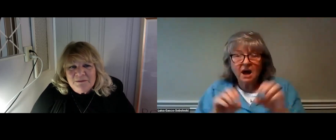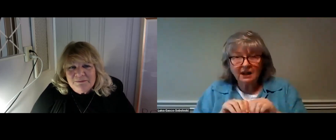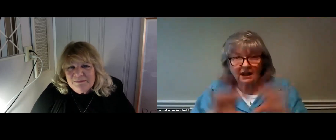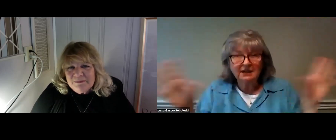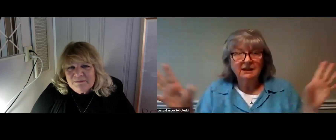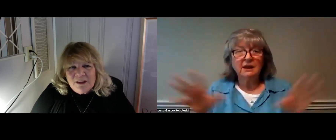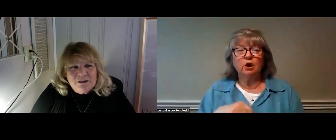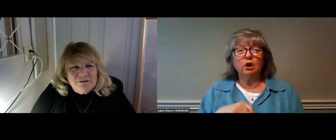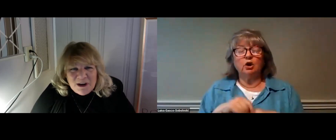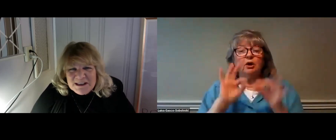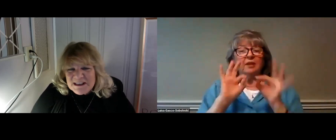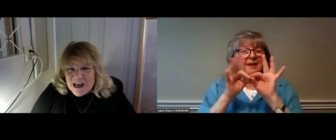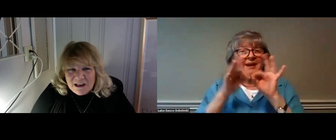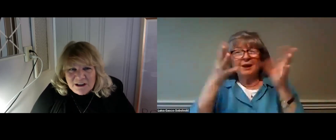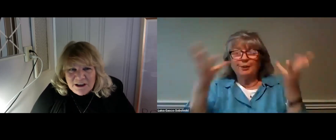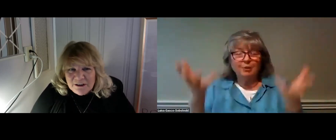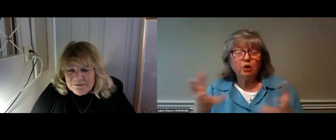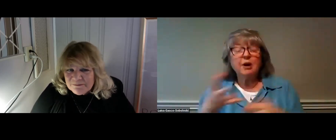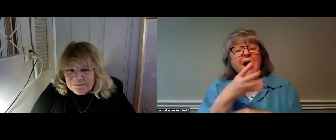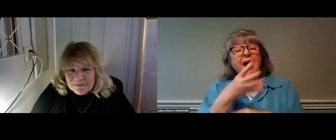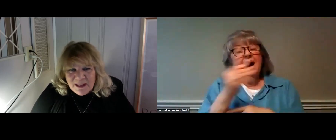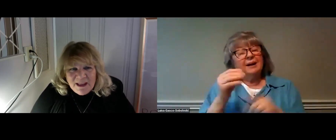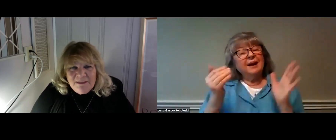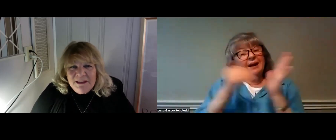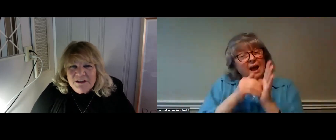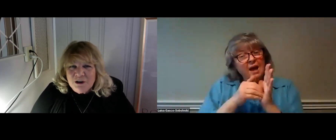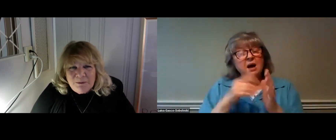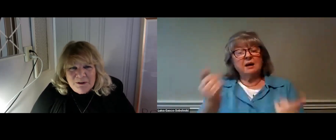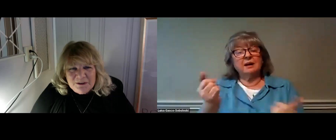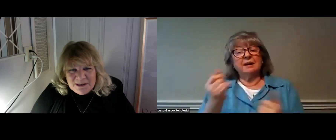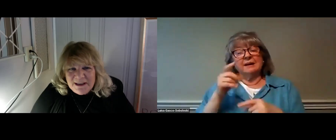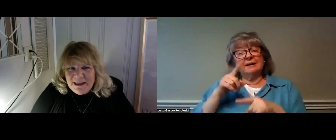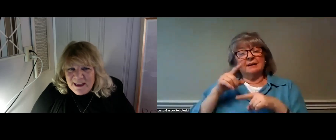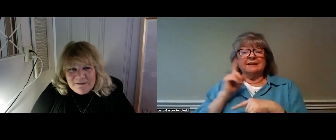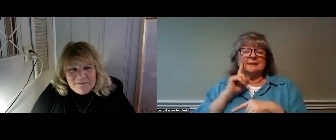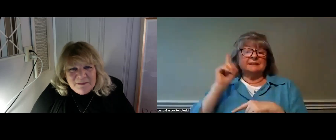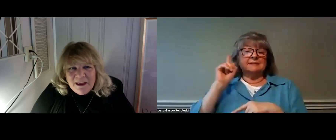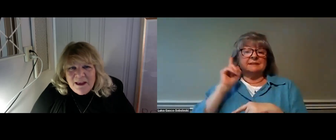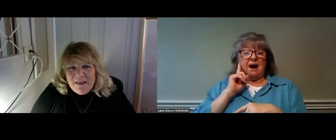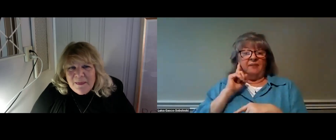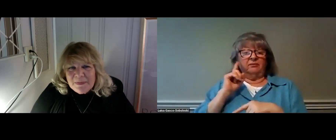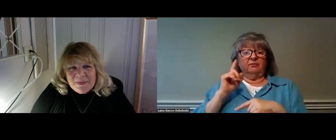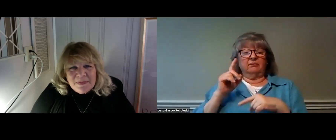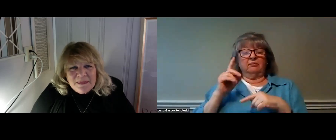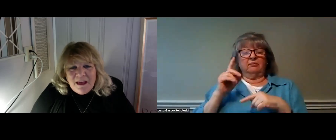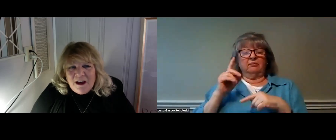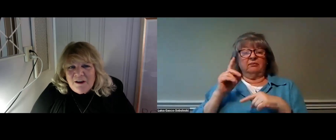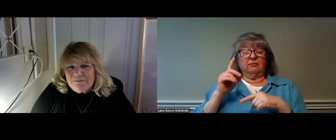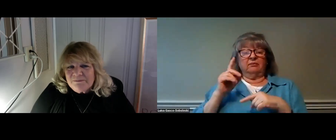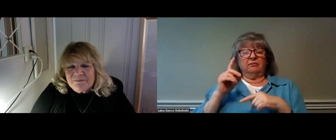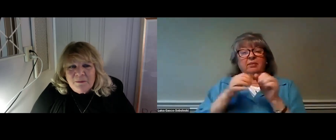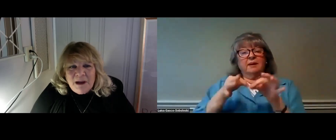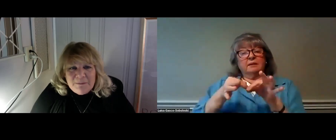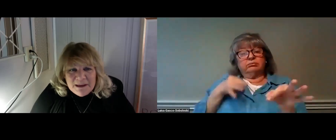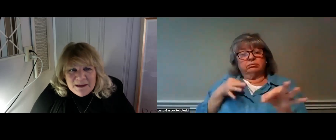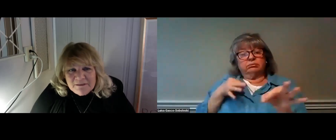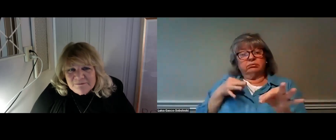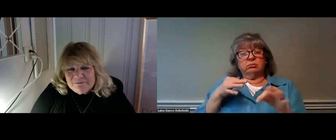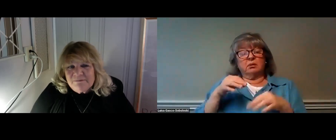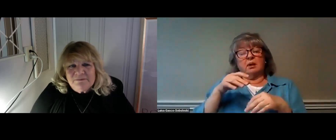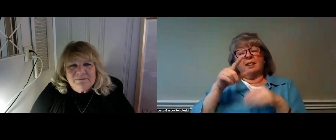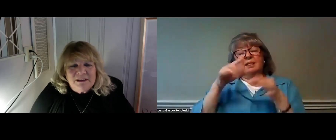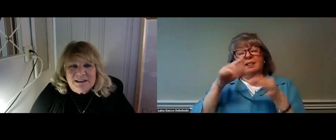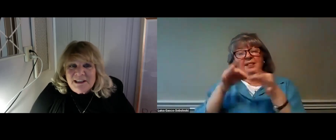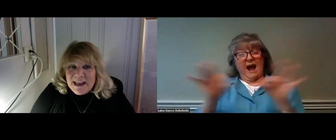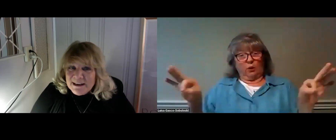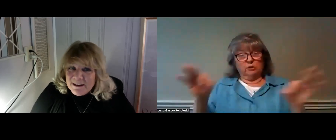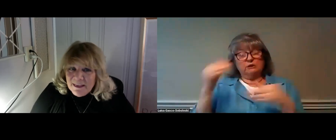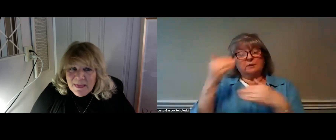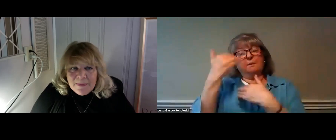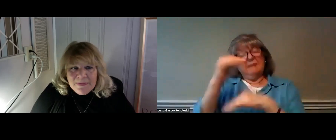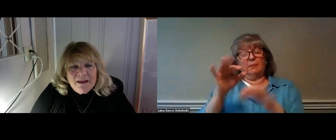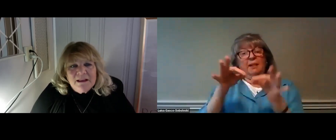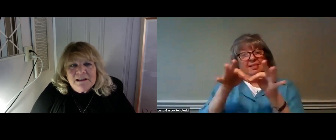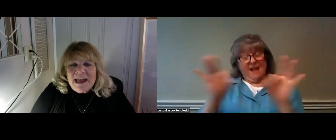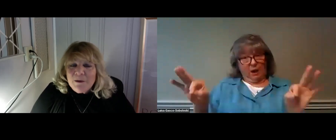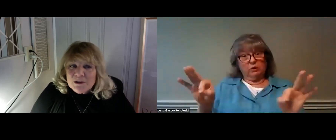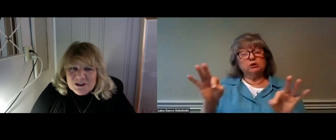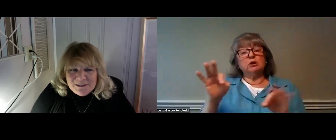the voice is not clear, the interpreters, again, might be delayed, language delayed